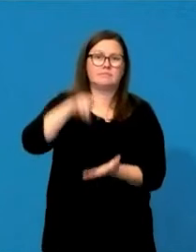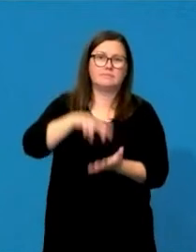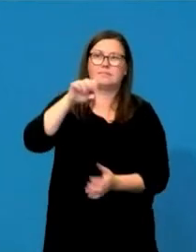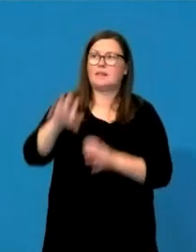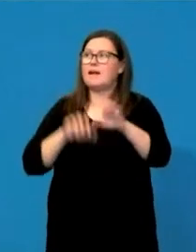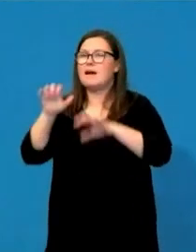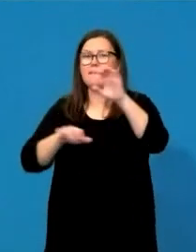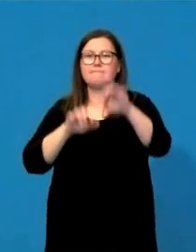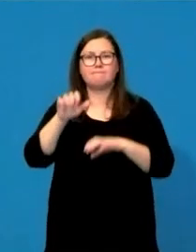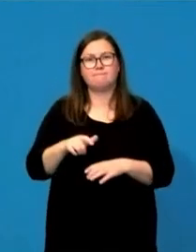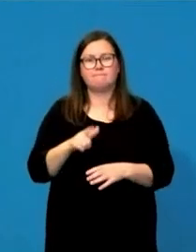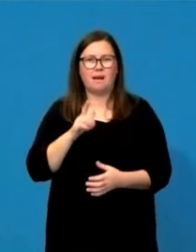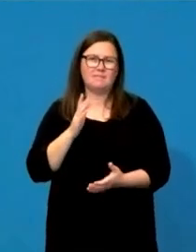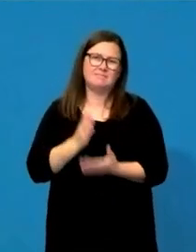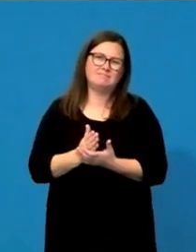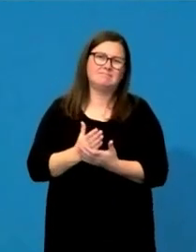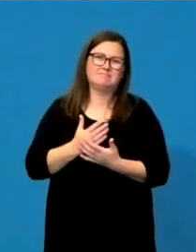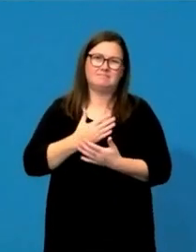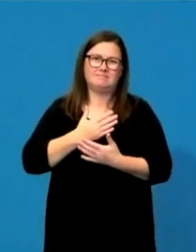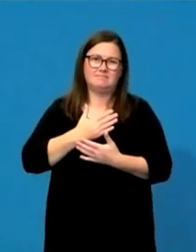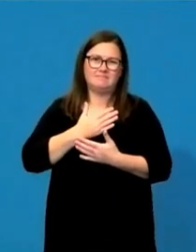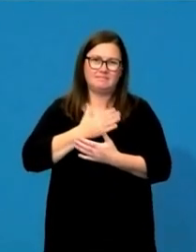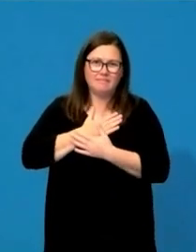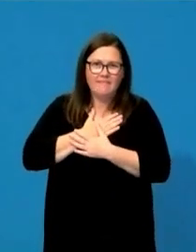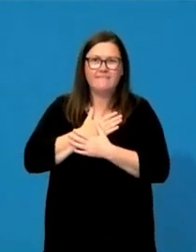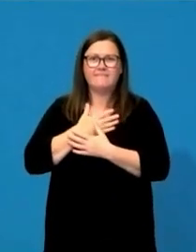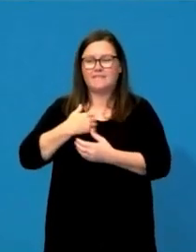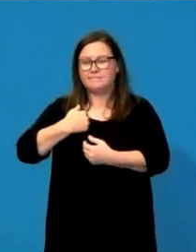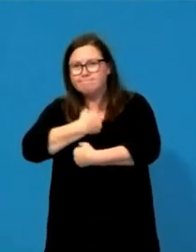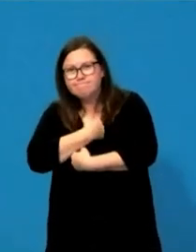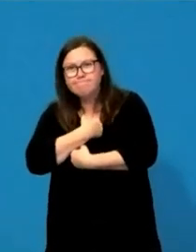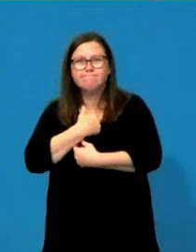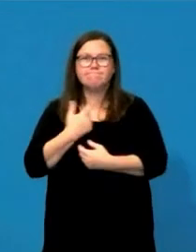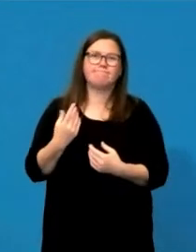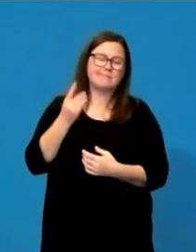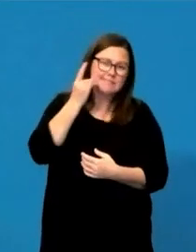But he's very loving and he's always kissing and hugging me and his father.